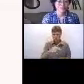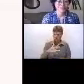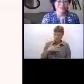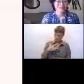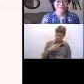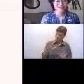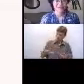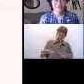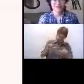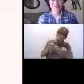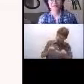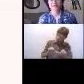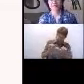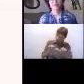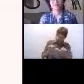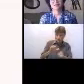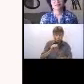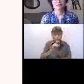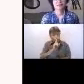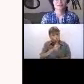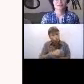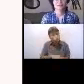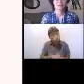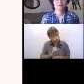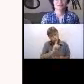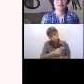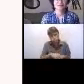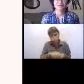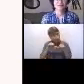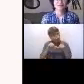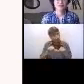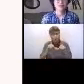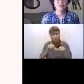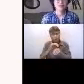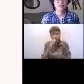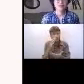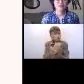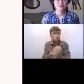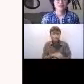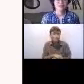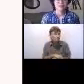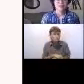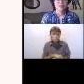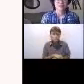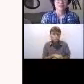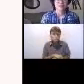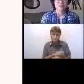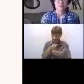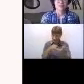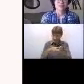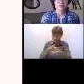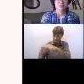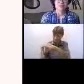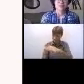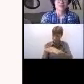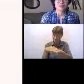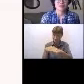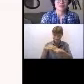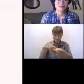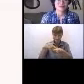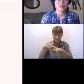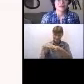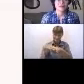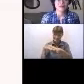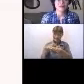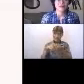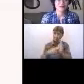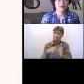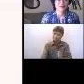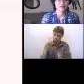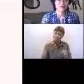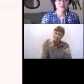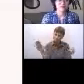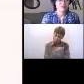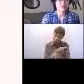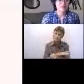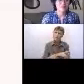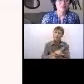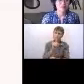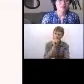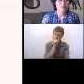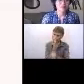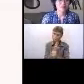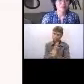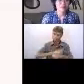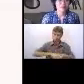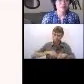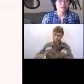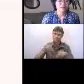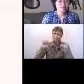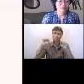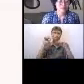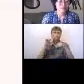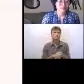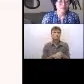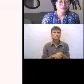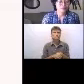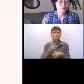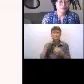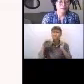ongoing process, which requires commitment to that work. And so consulting, so as I mentioned,